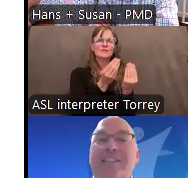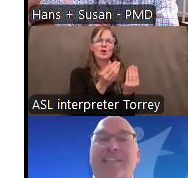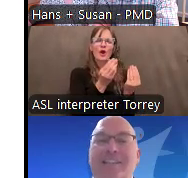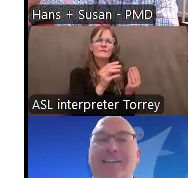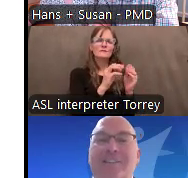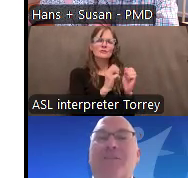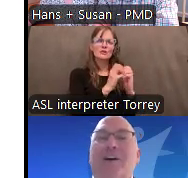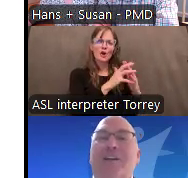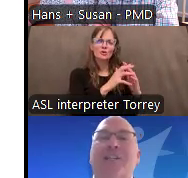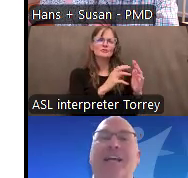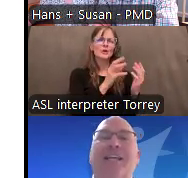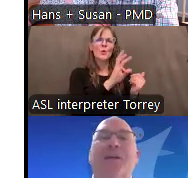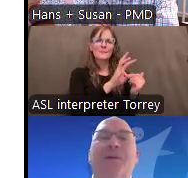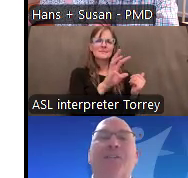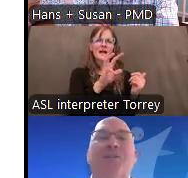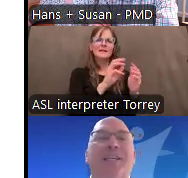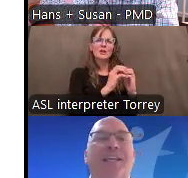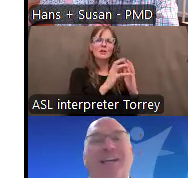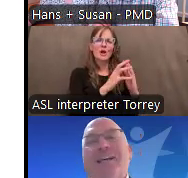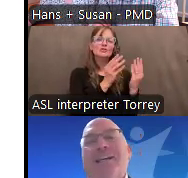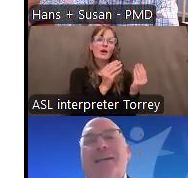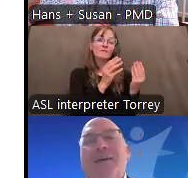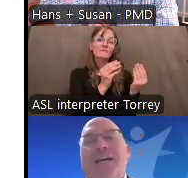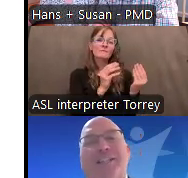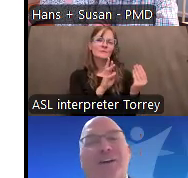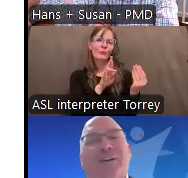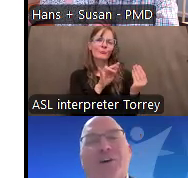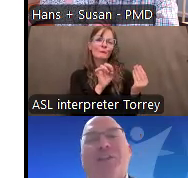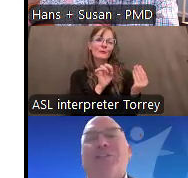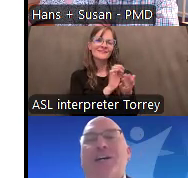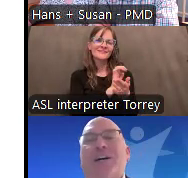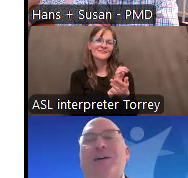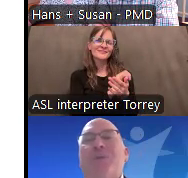our brie cheese soft launch. And then we went to the semi soft launch